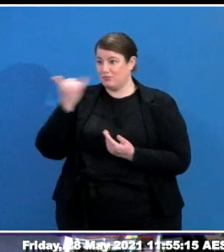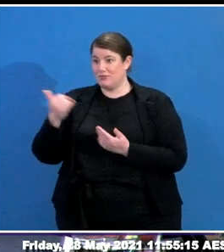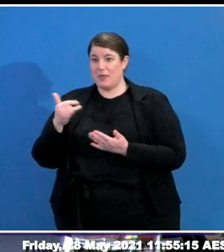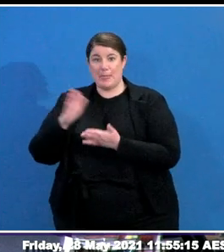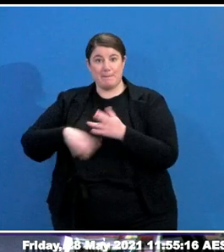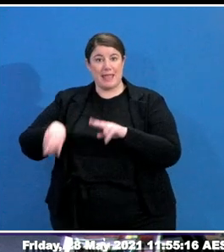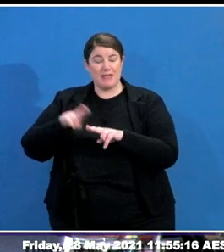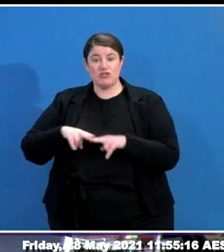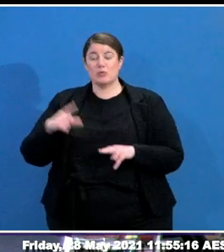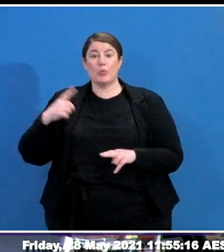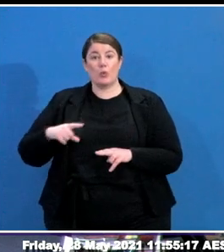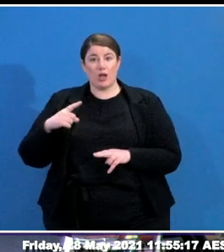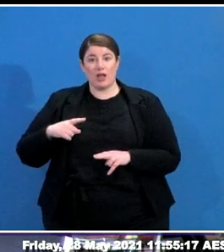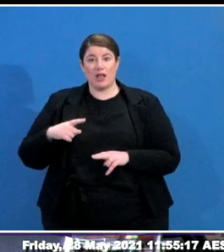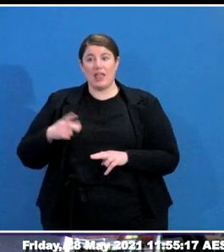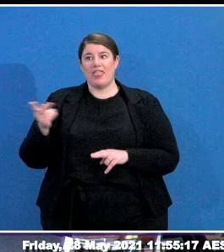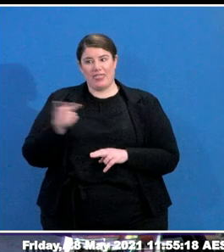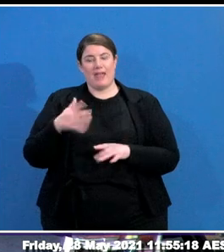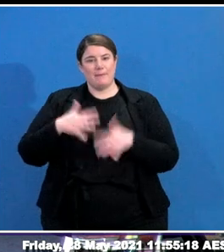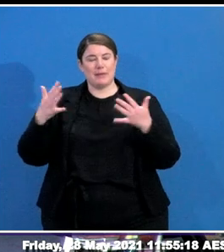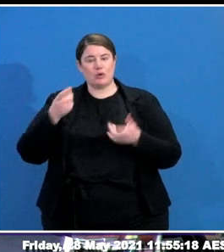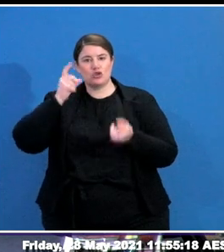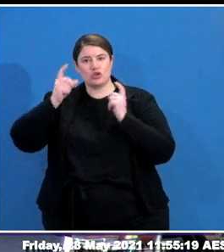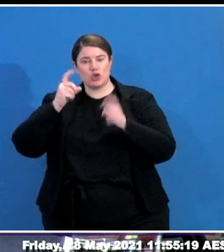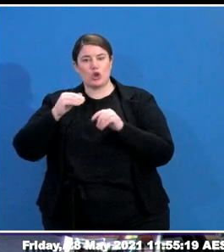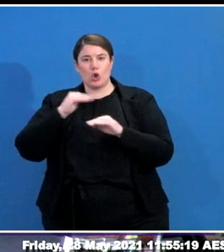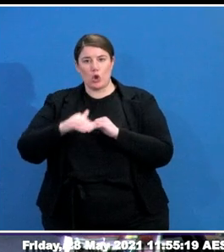because I understood that they were concerned about any potential